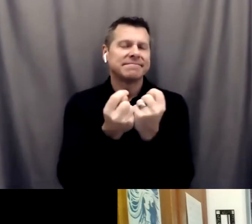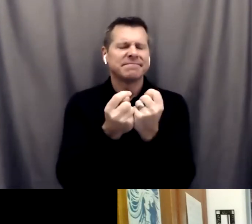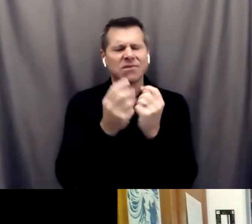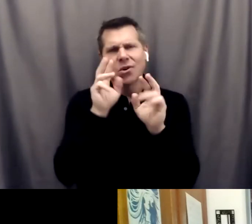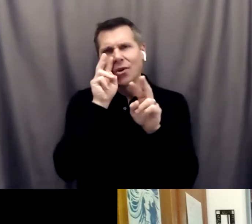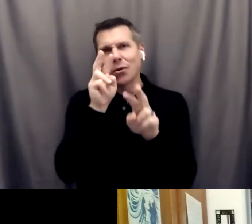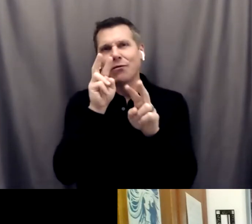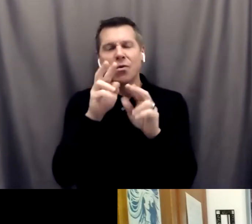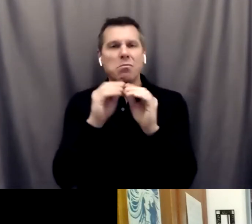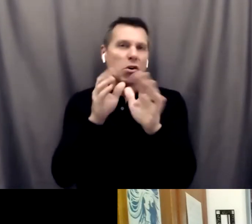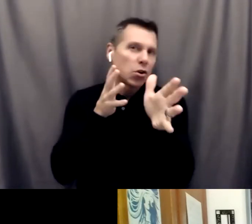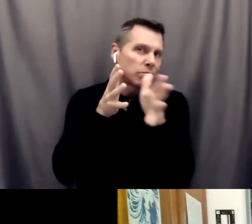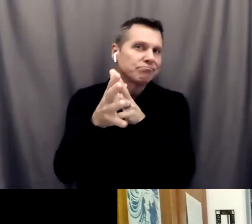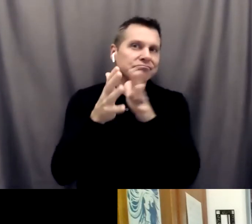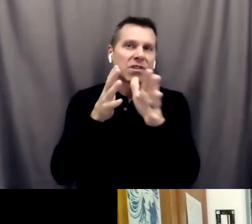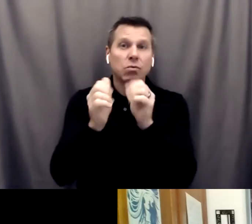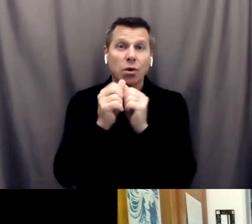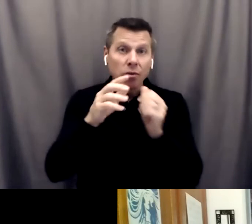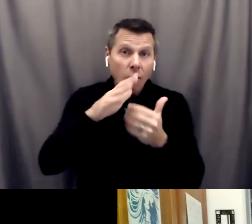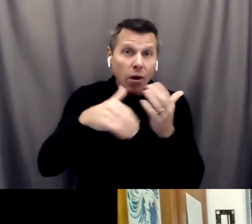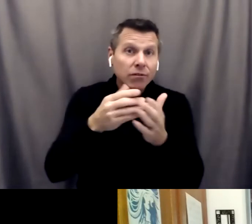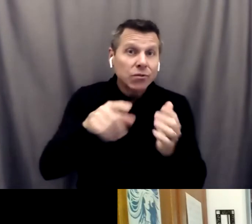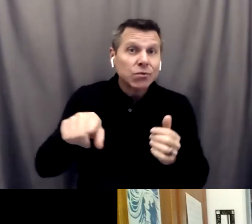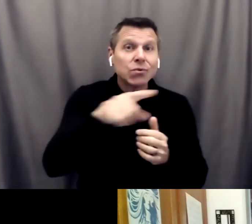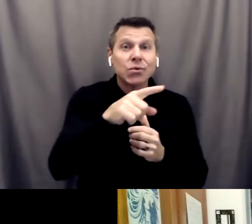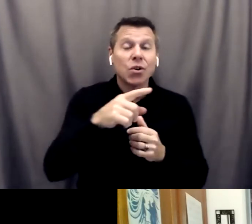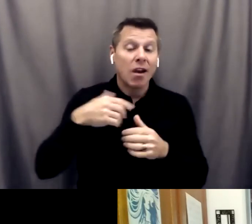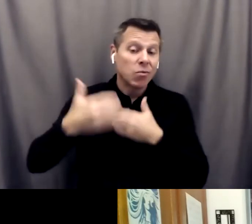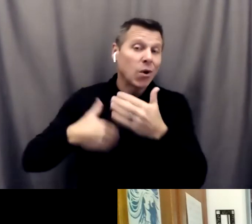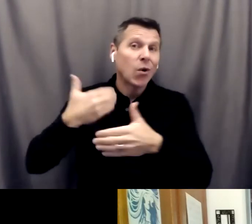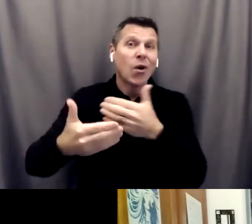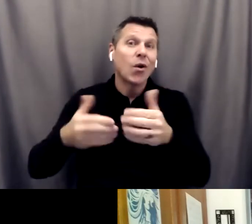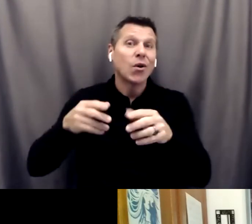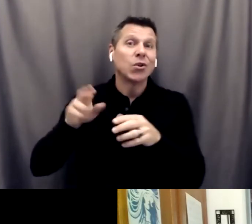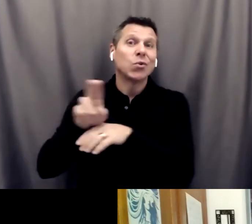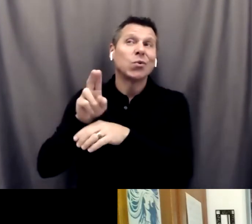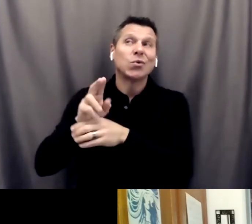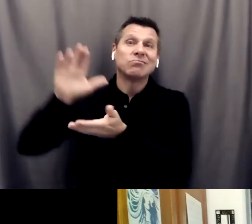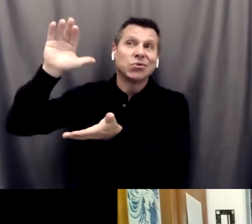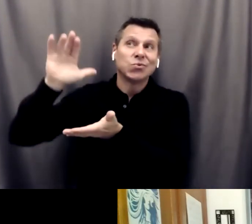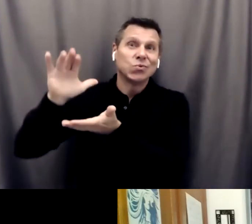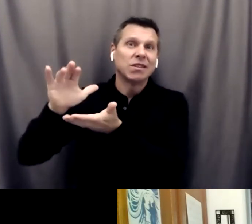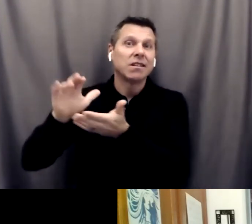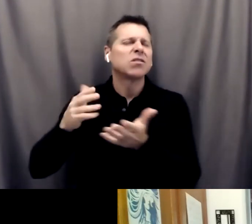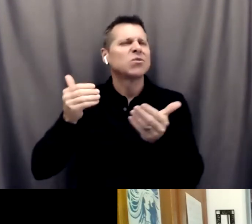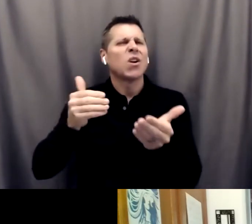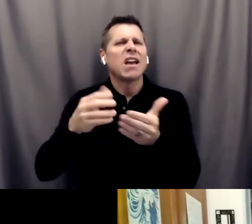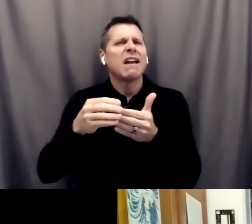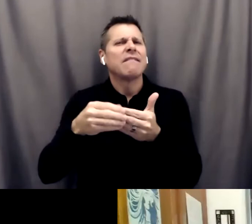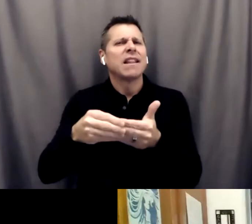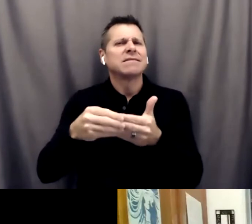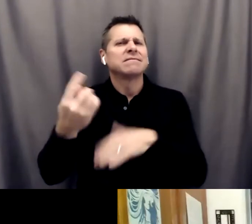communication with all of you and moving forward in the grant. So please have a great rest of your flex day and even better